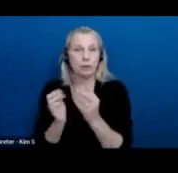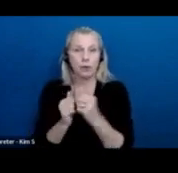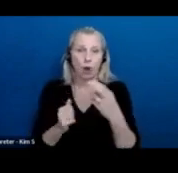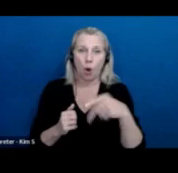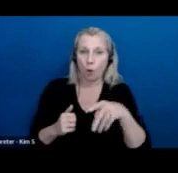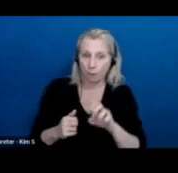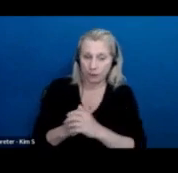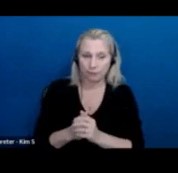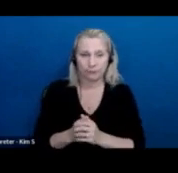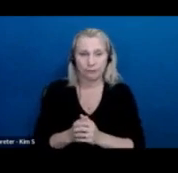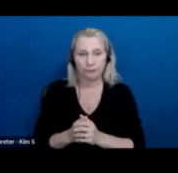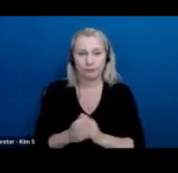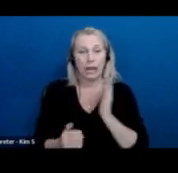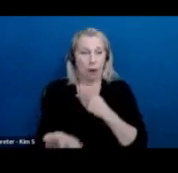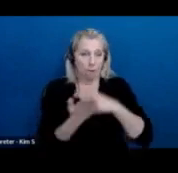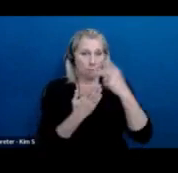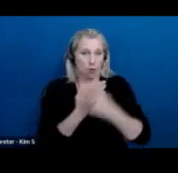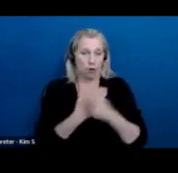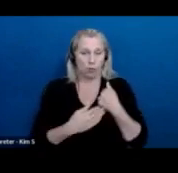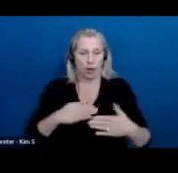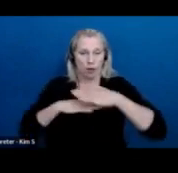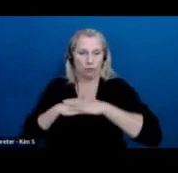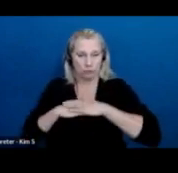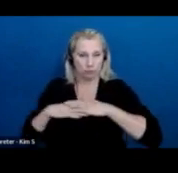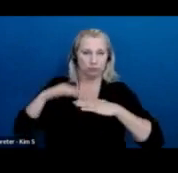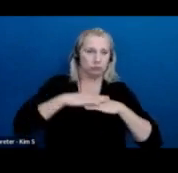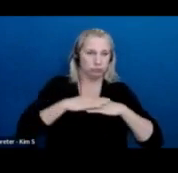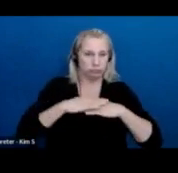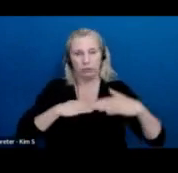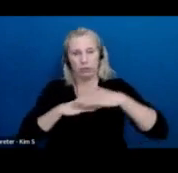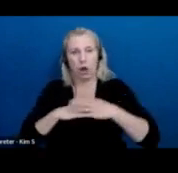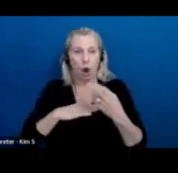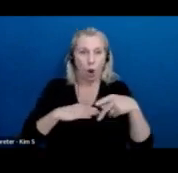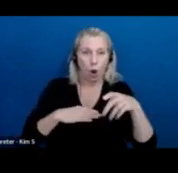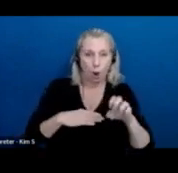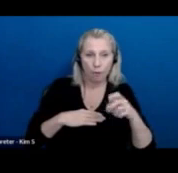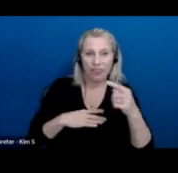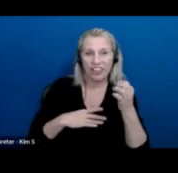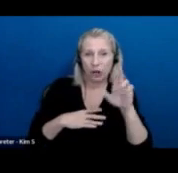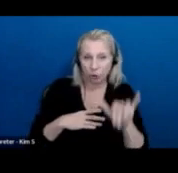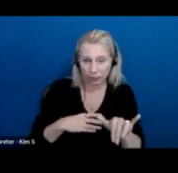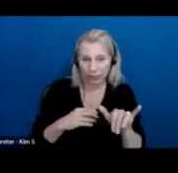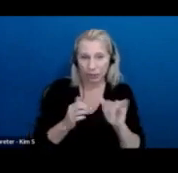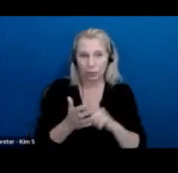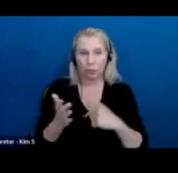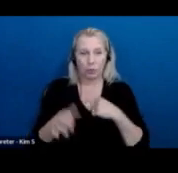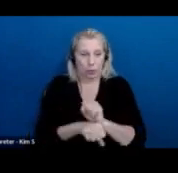wraparound we overlay hope theory onto the work that we do with youth and families. In